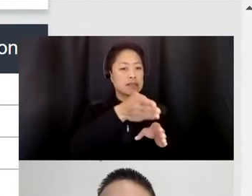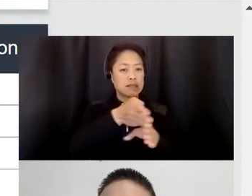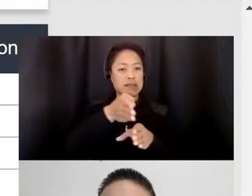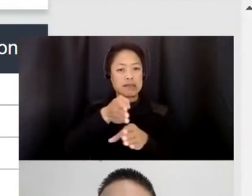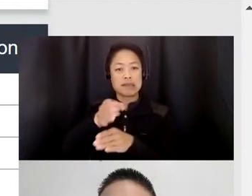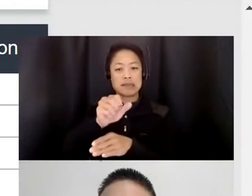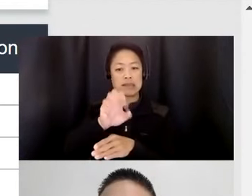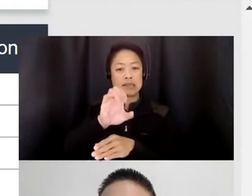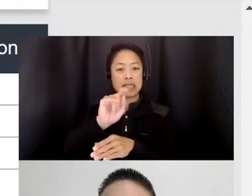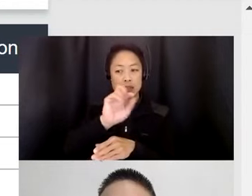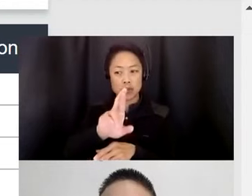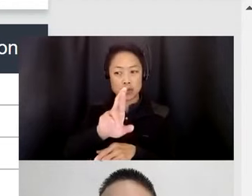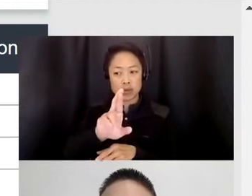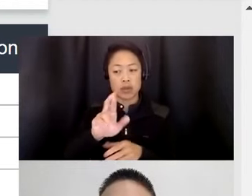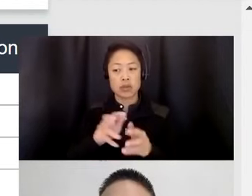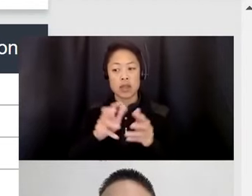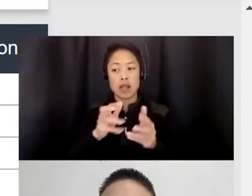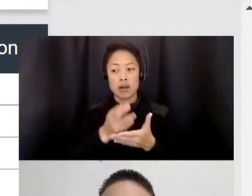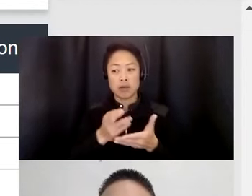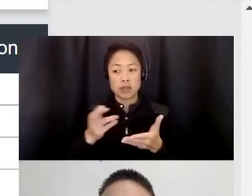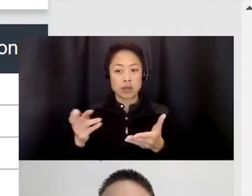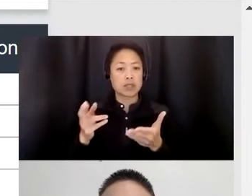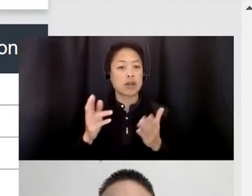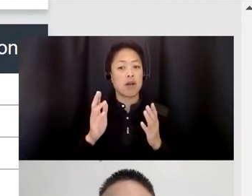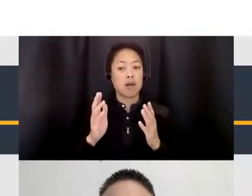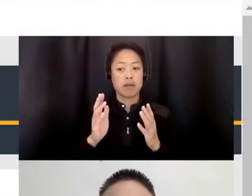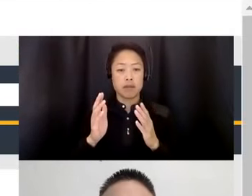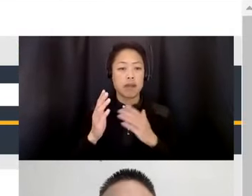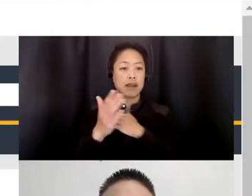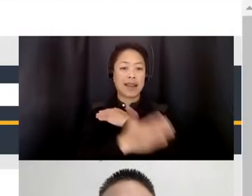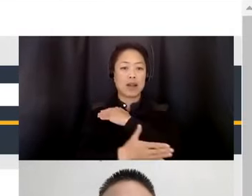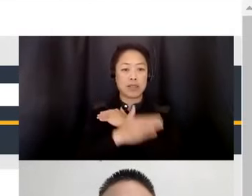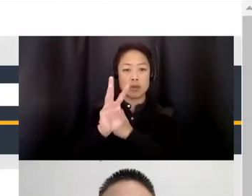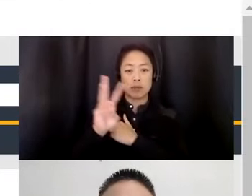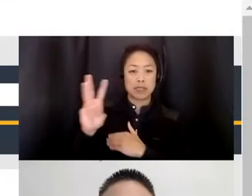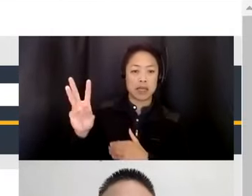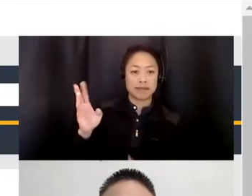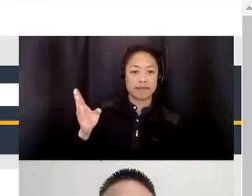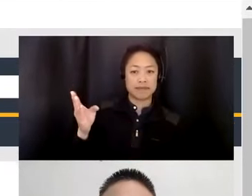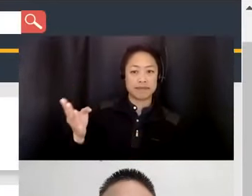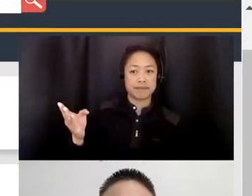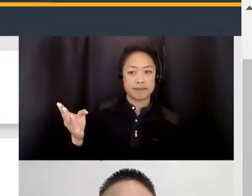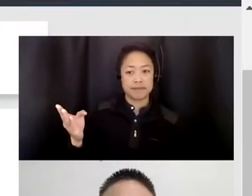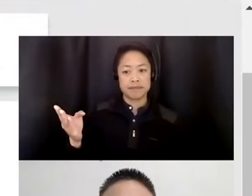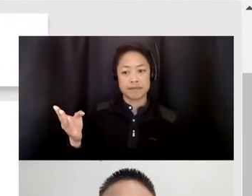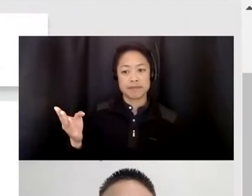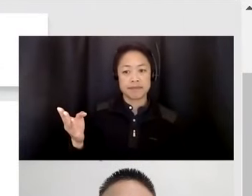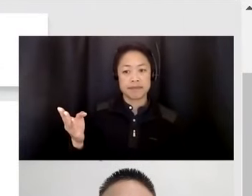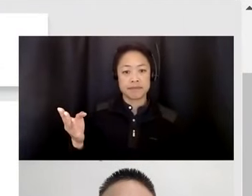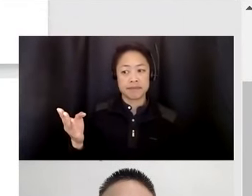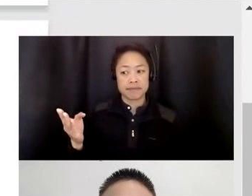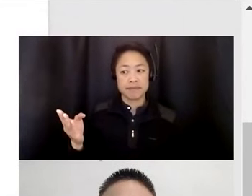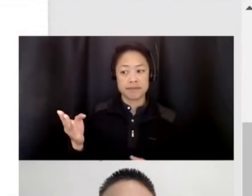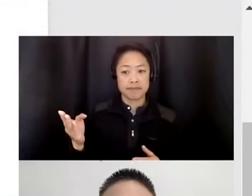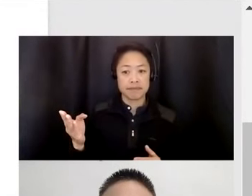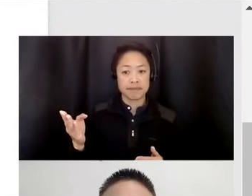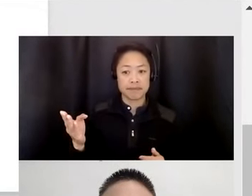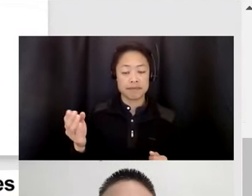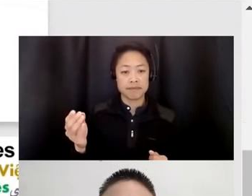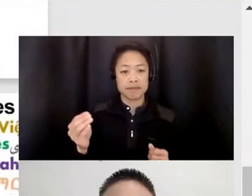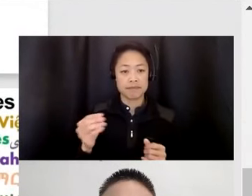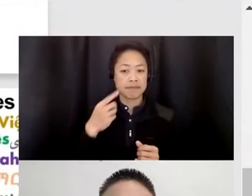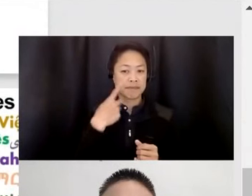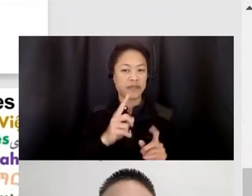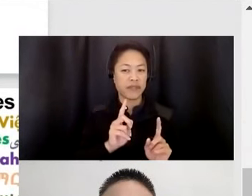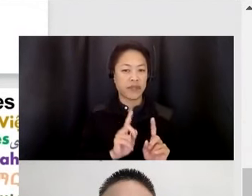survey lens to ensure the vaccine is working as it should. Thank you, Dominic.